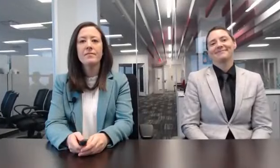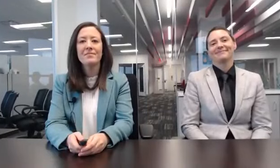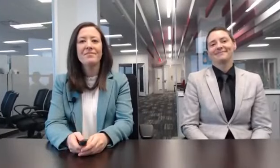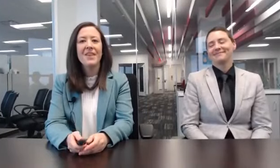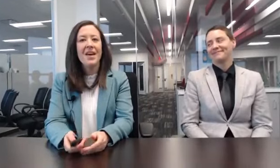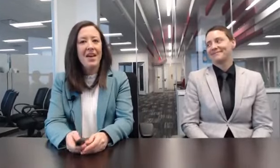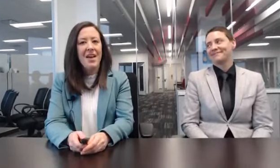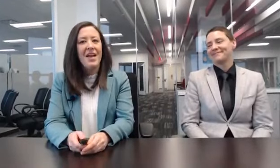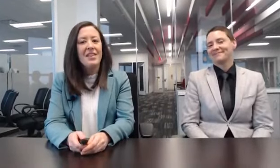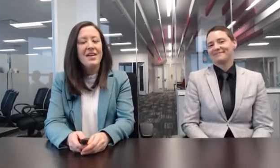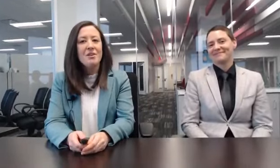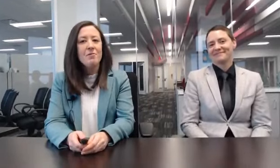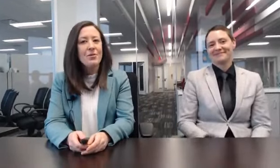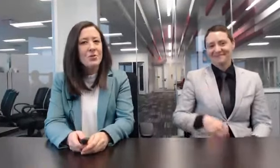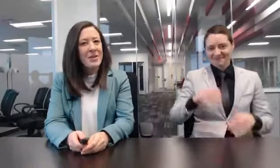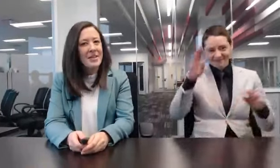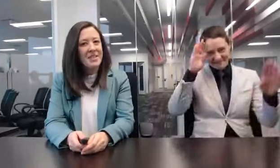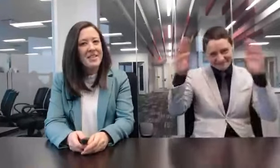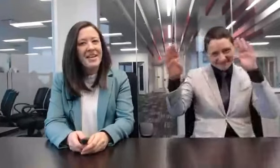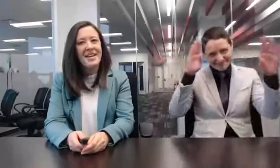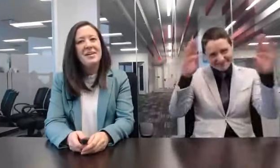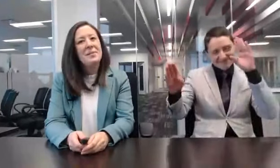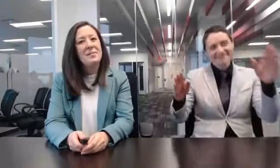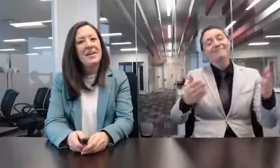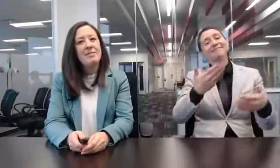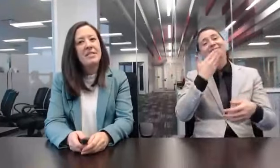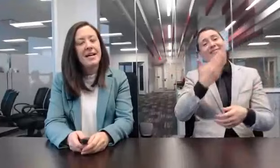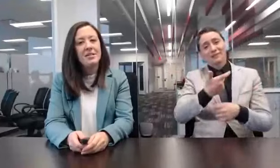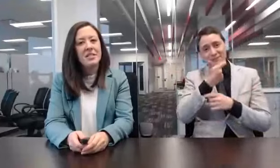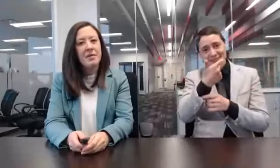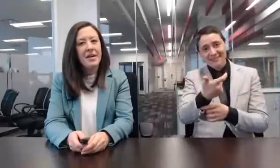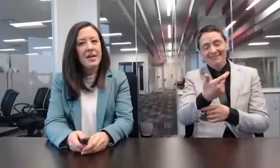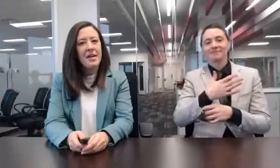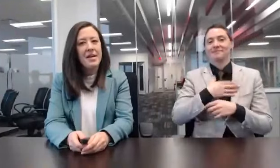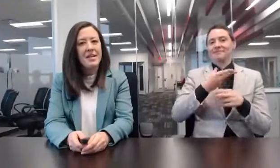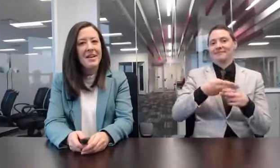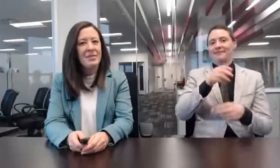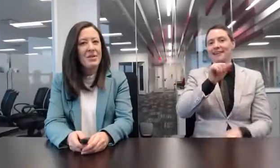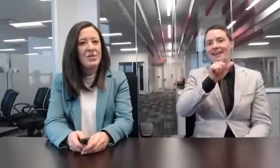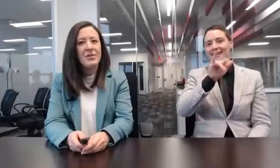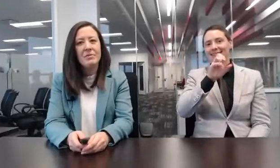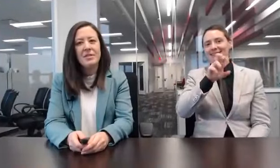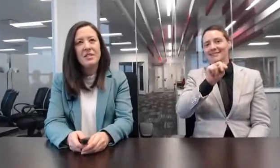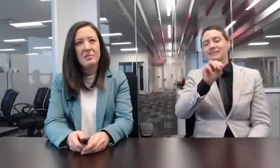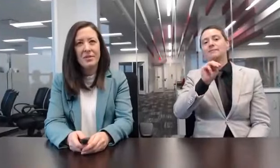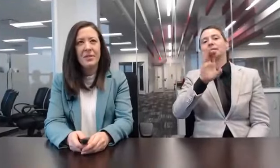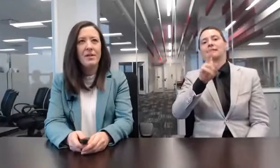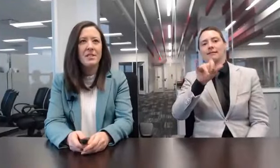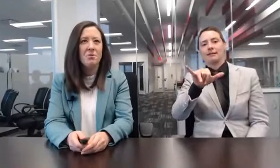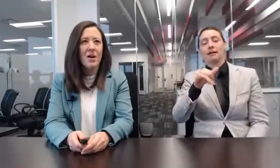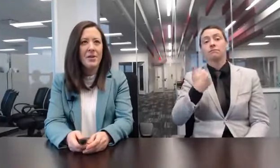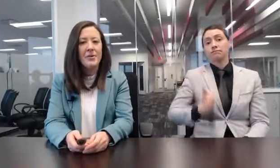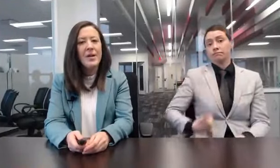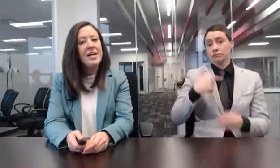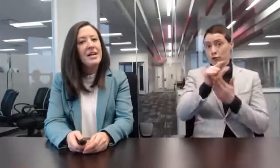[Camera Woman] Go. Thank you for joining us today. My name is Allison McKay and I'm an attorney with Disability Rights Ohio.